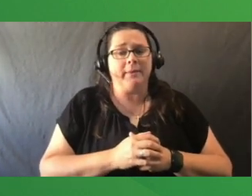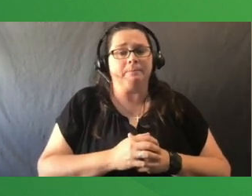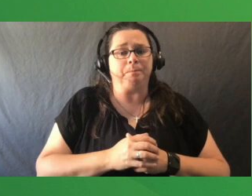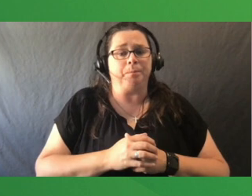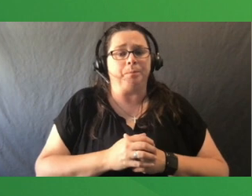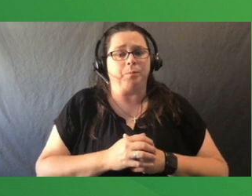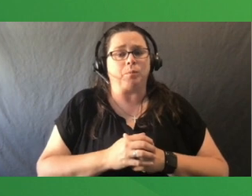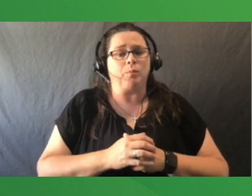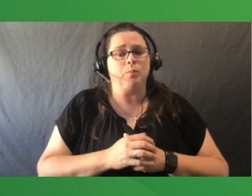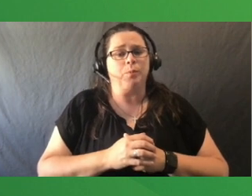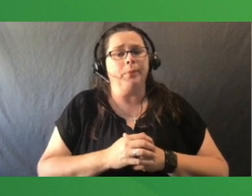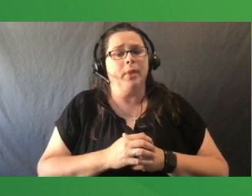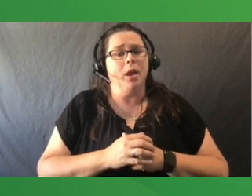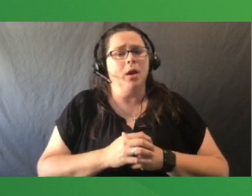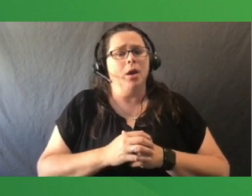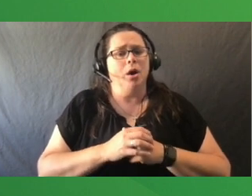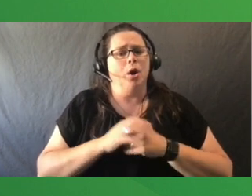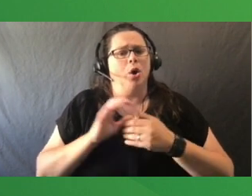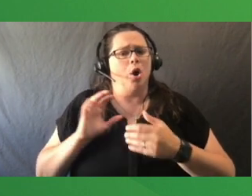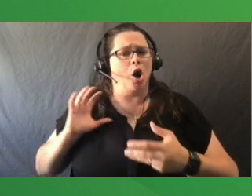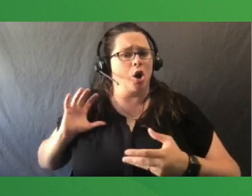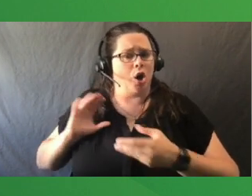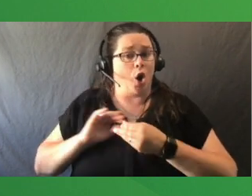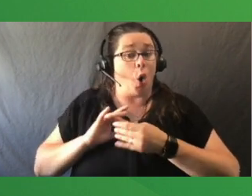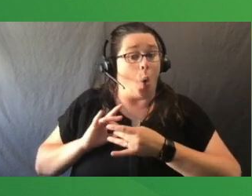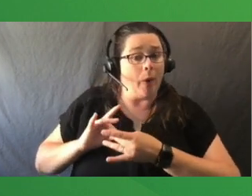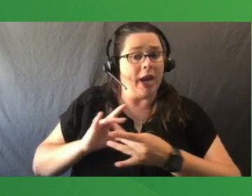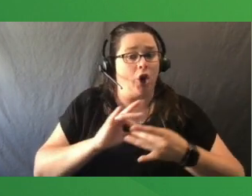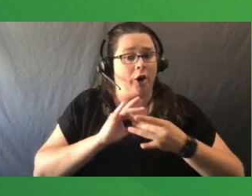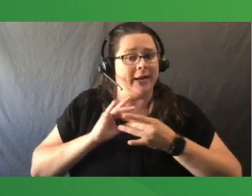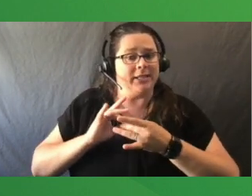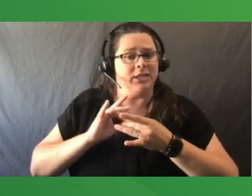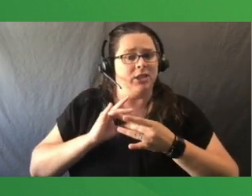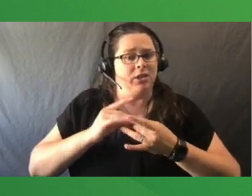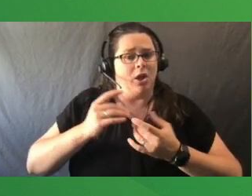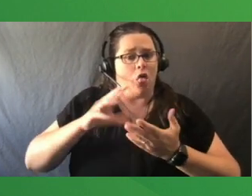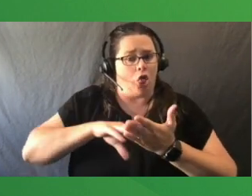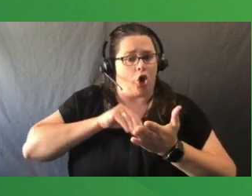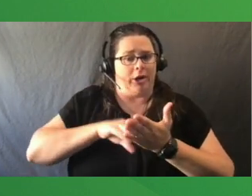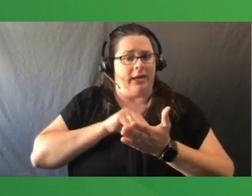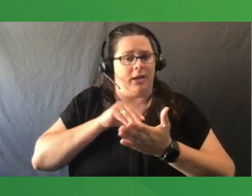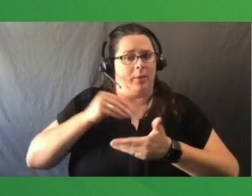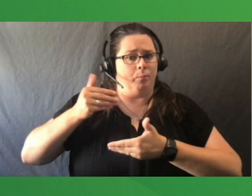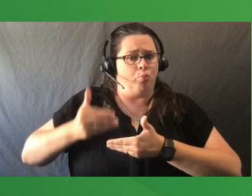And why this is so important is because it's coherent from the students perspective.